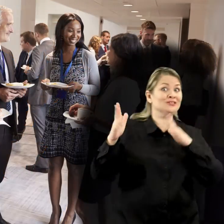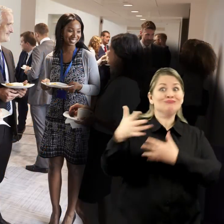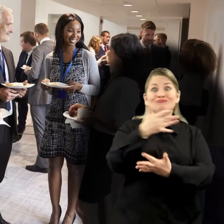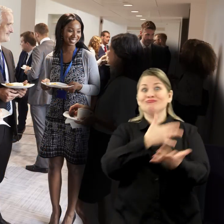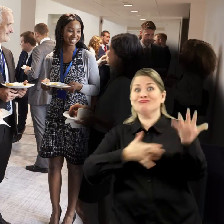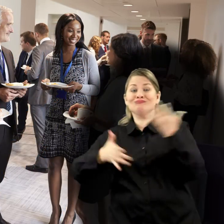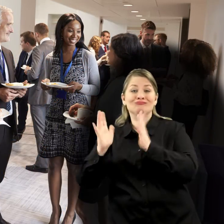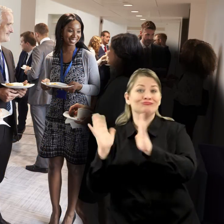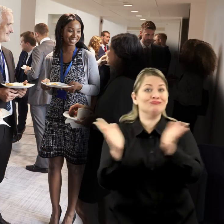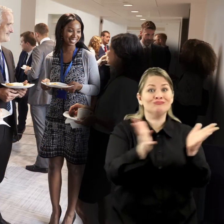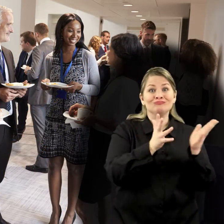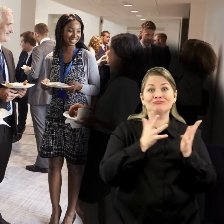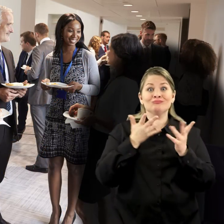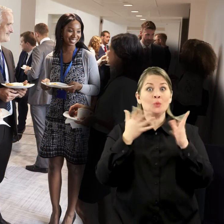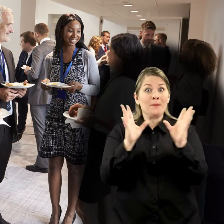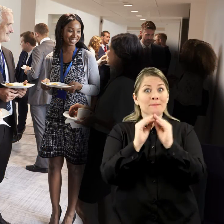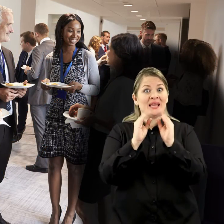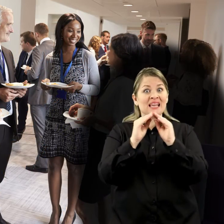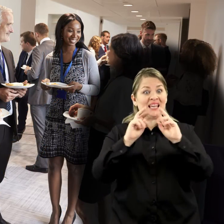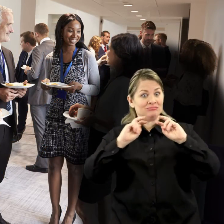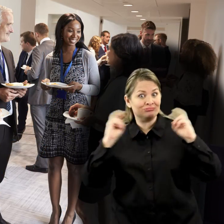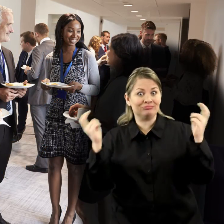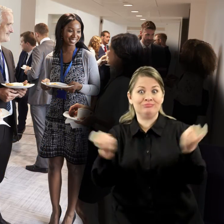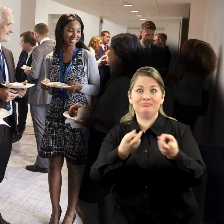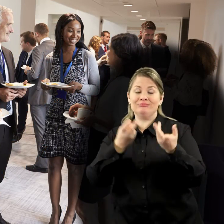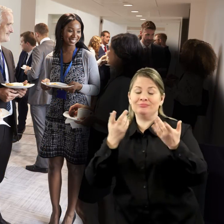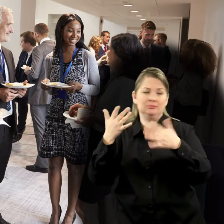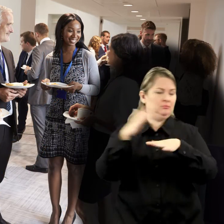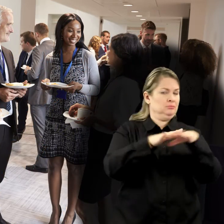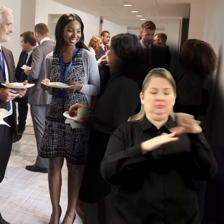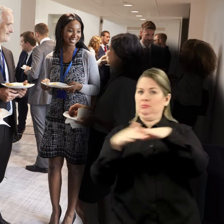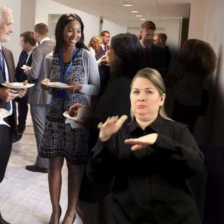VRI also shouldn't be used for meetings or social situations